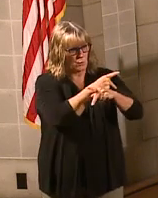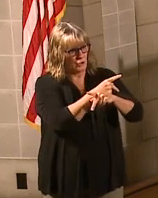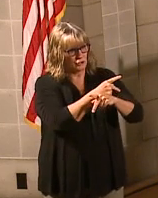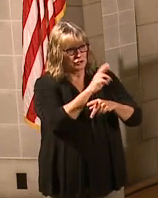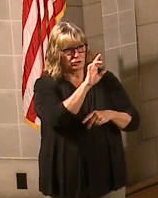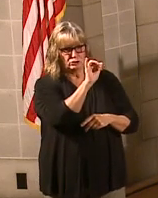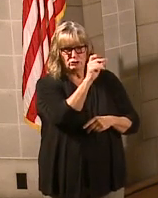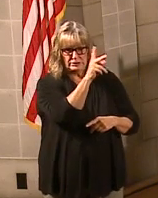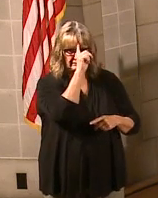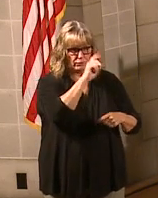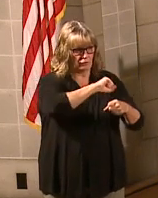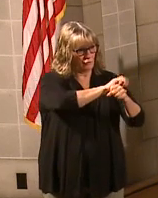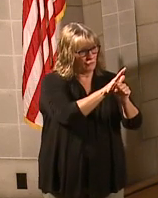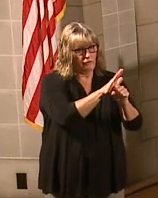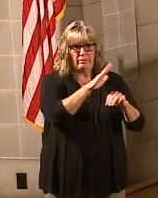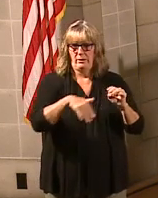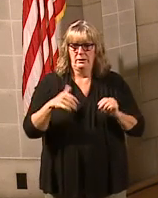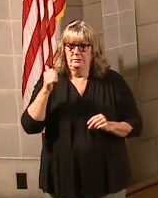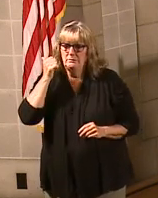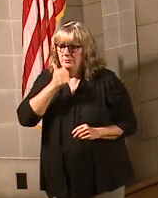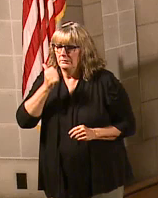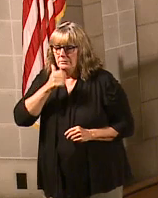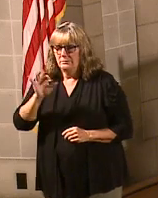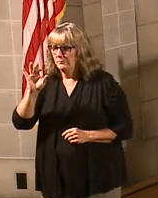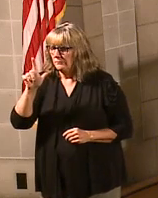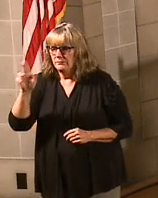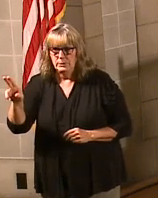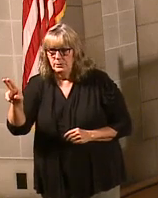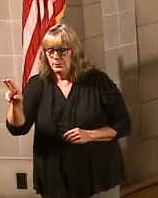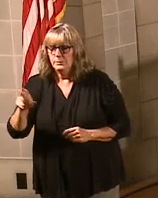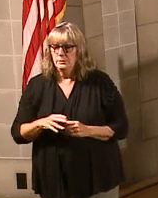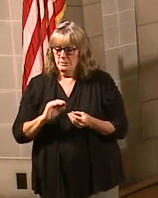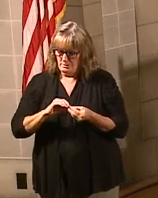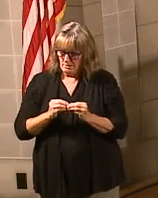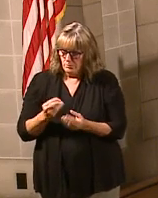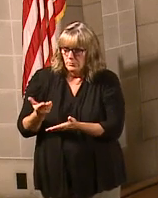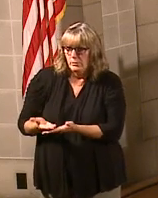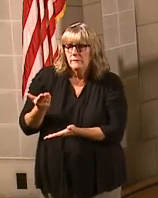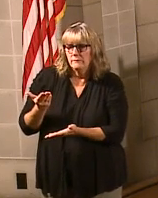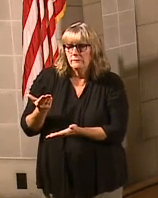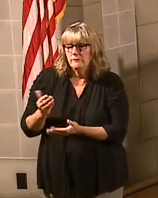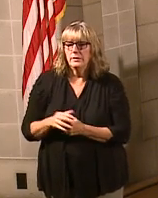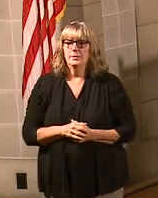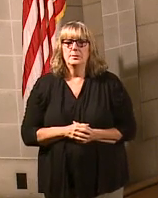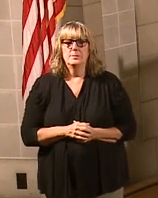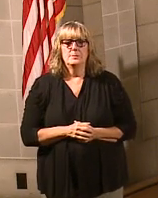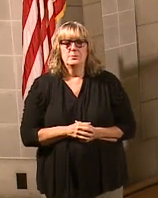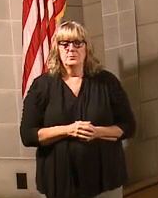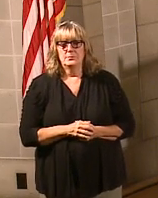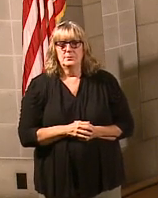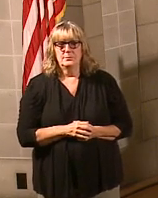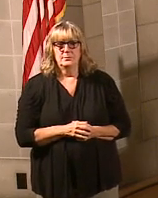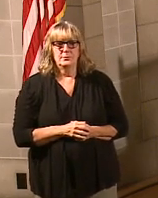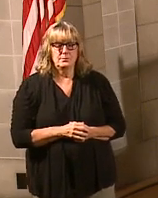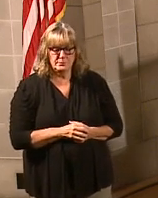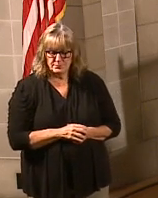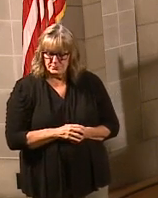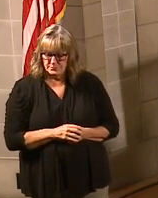SAID LAST WEEK WHICH IS KIDS ARE NO MATTER AT RISK FOR THE CORONAVIRUS THAN THEY ARE FOR